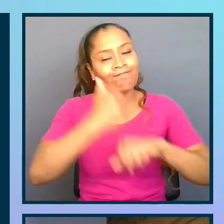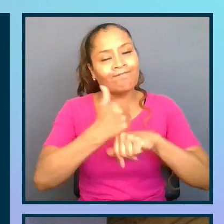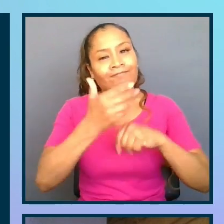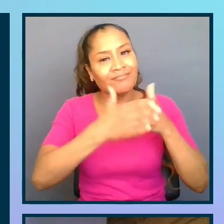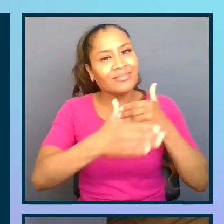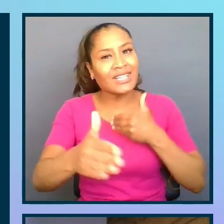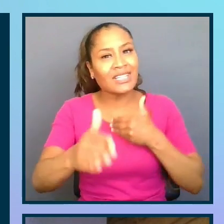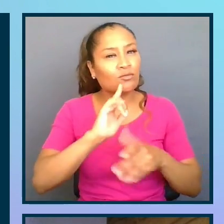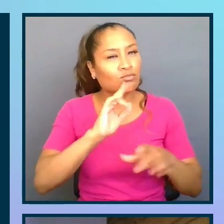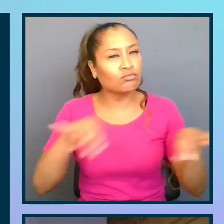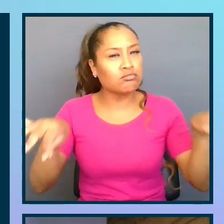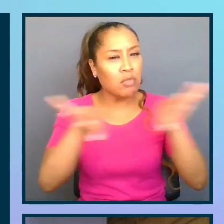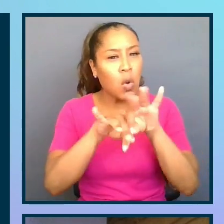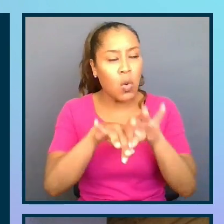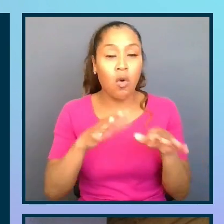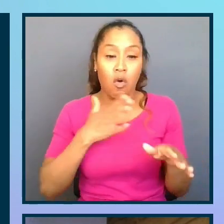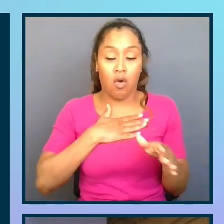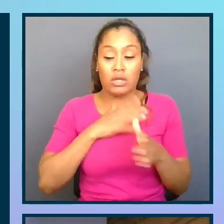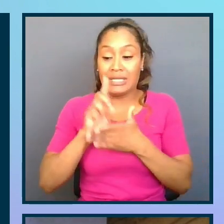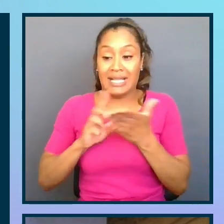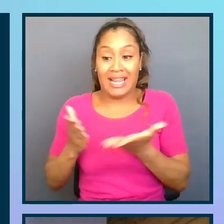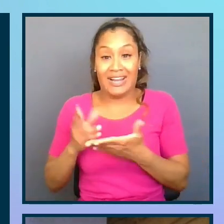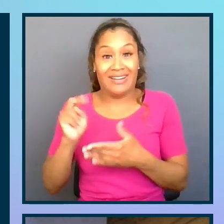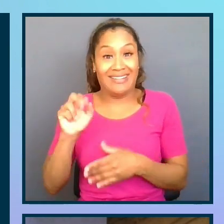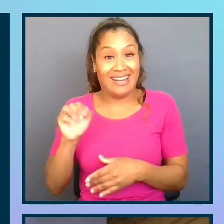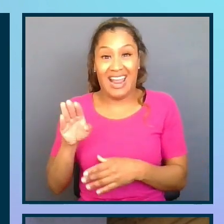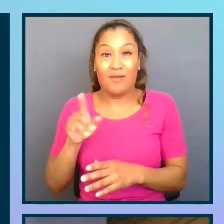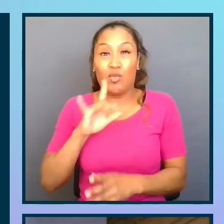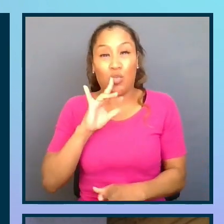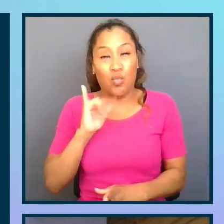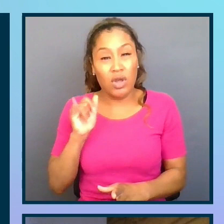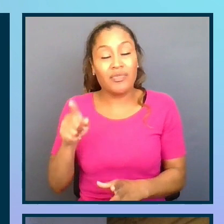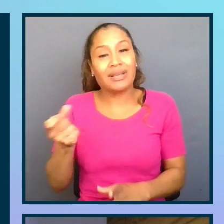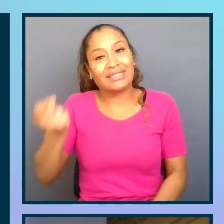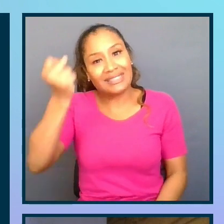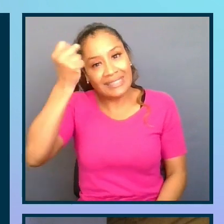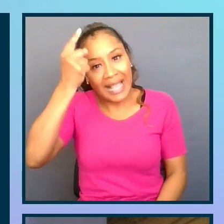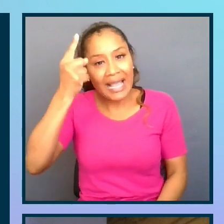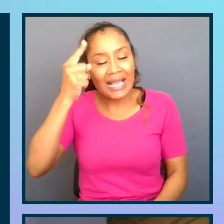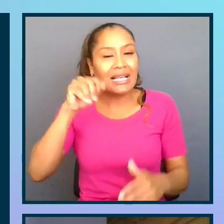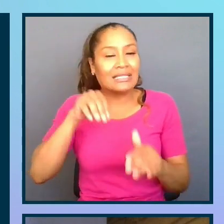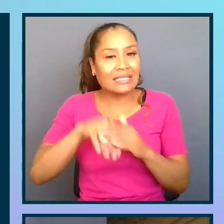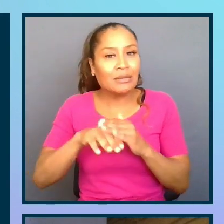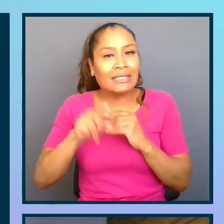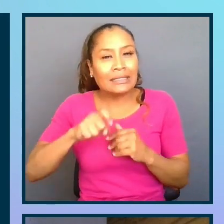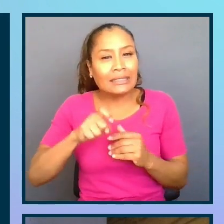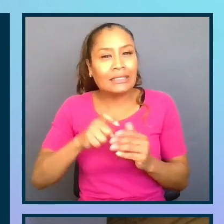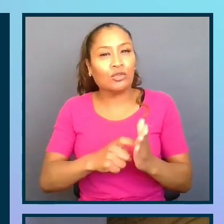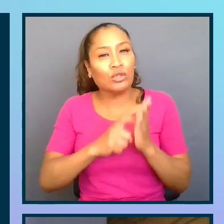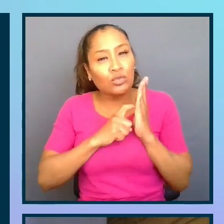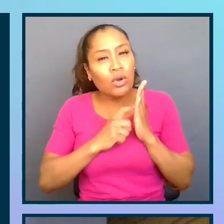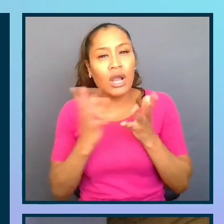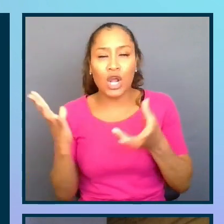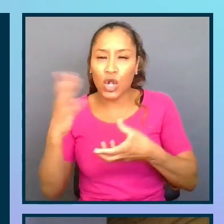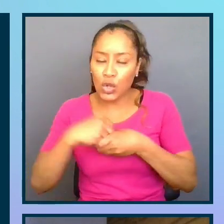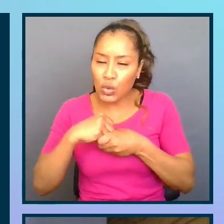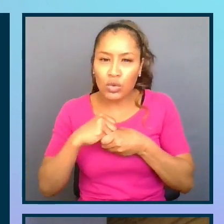Our designers at NAB, they really do get accessibility, the need and requirement for its inclusion and they've been hundred percent on board